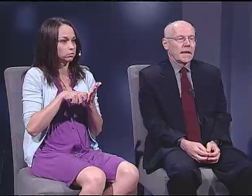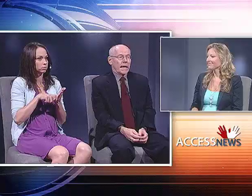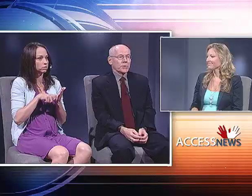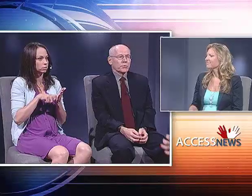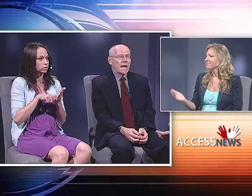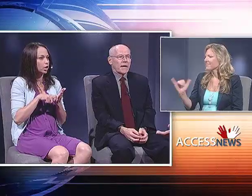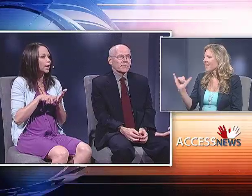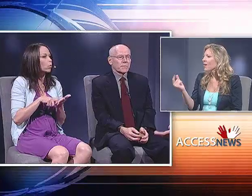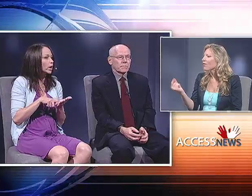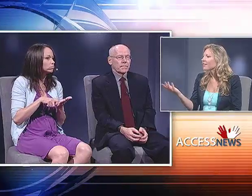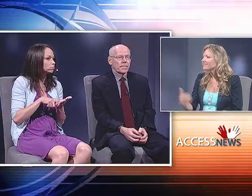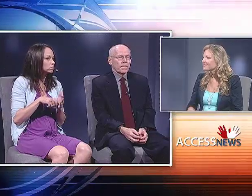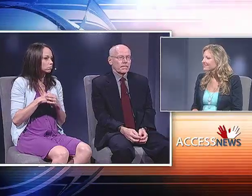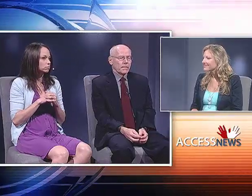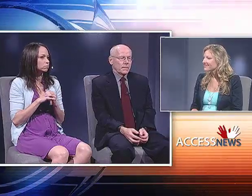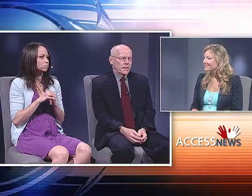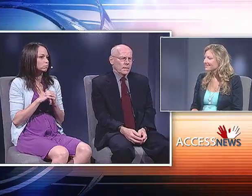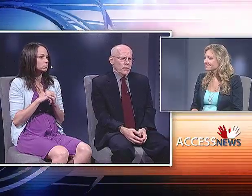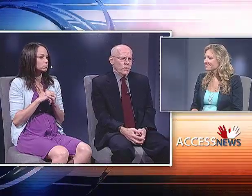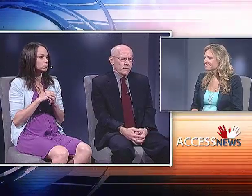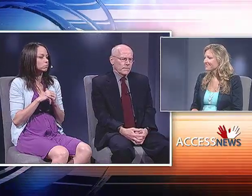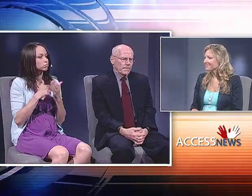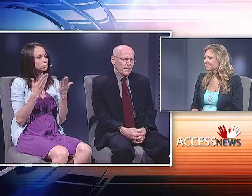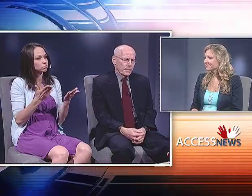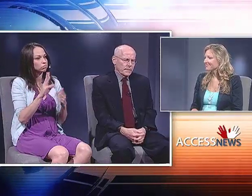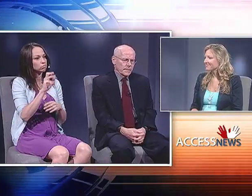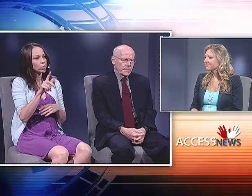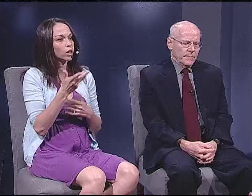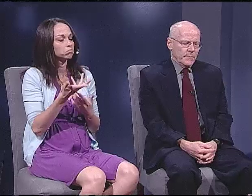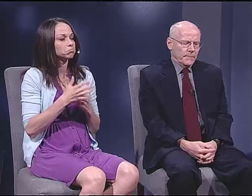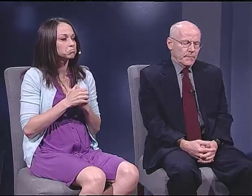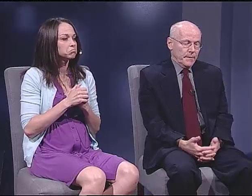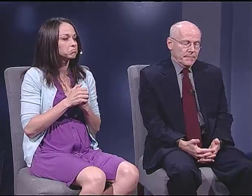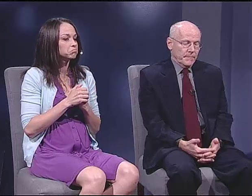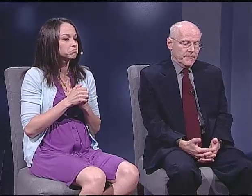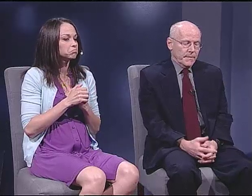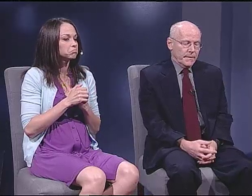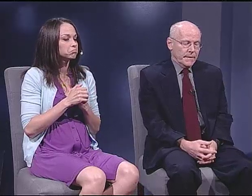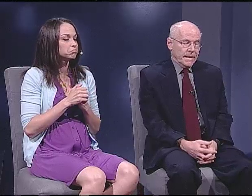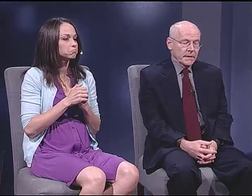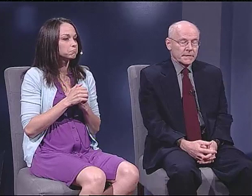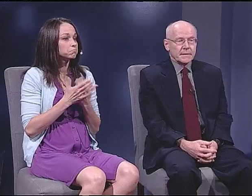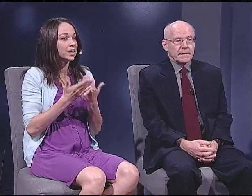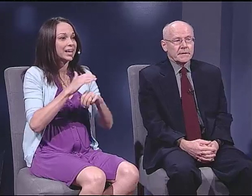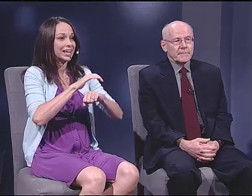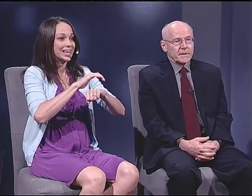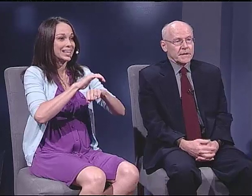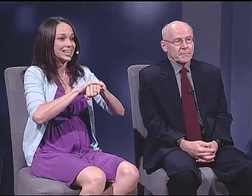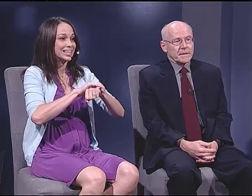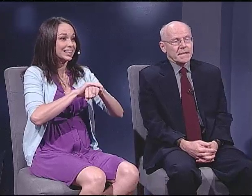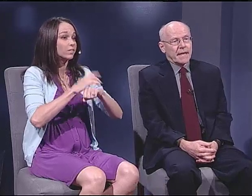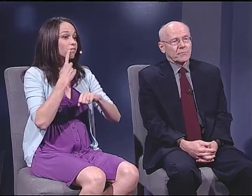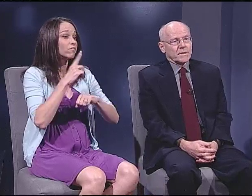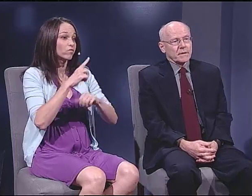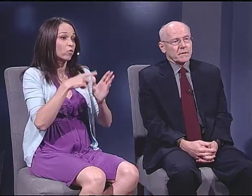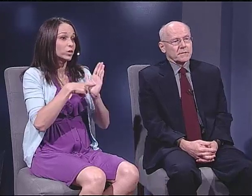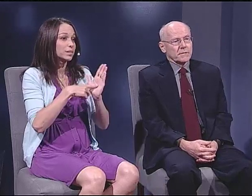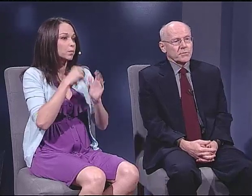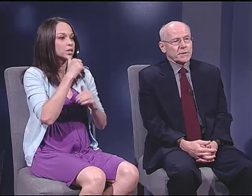and you could have some-- Tamara: Like what? Professor Gregg: Well, I mean, England, for example doesn't have a written Constitution